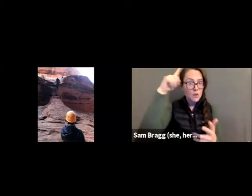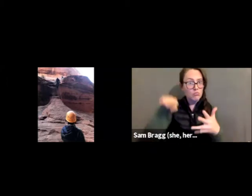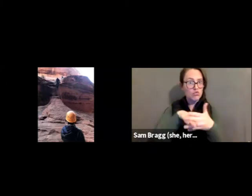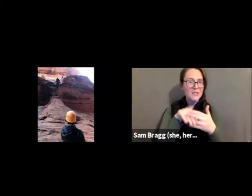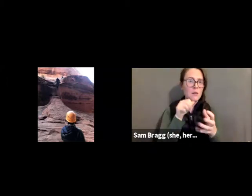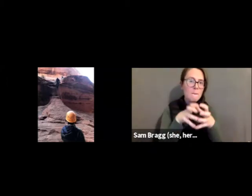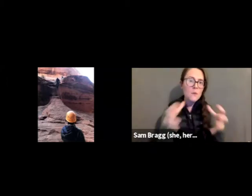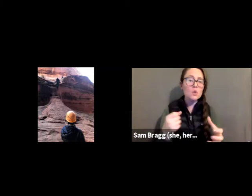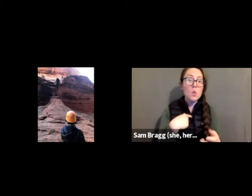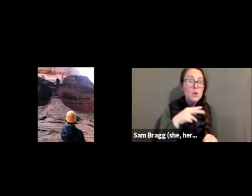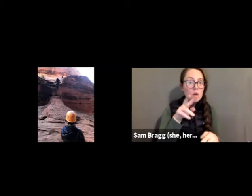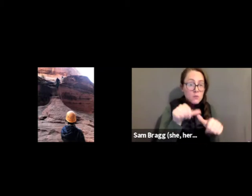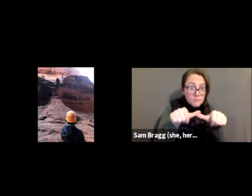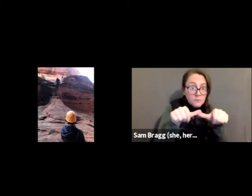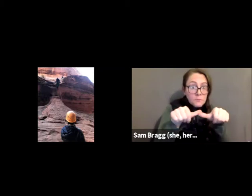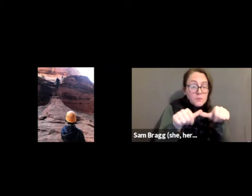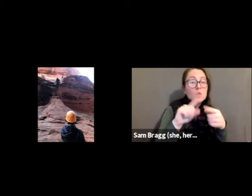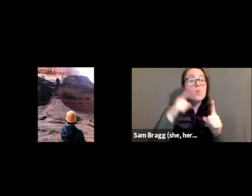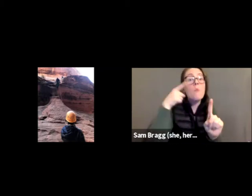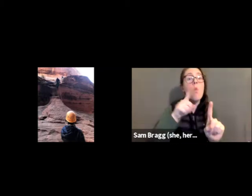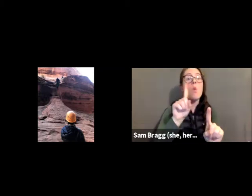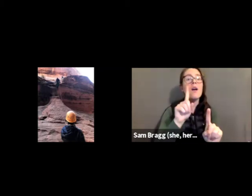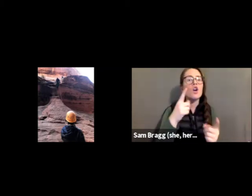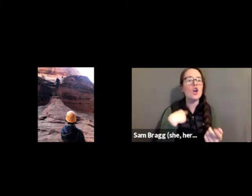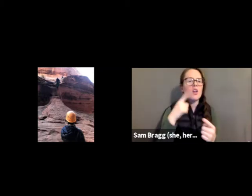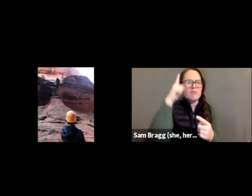Their eyes and brains both were just filled with this information plus they were doing the